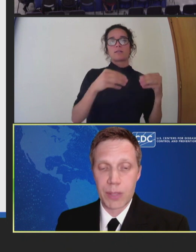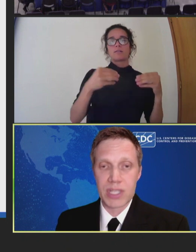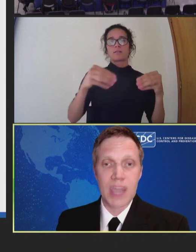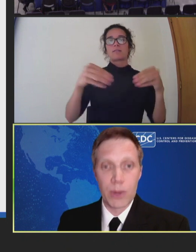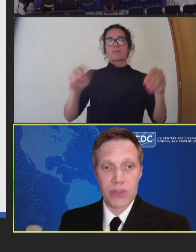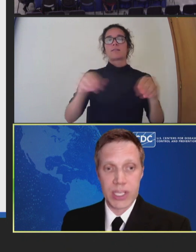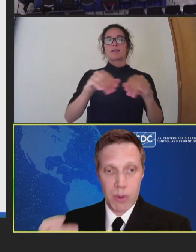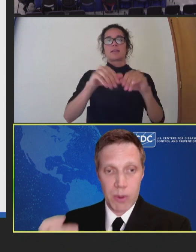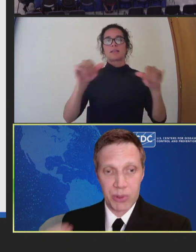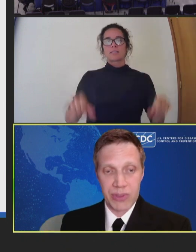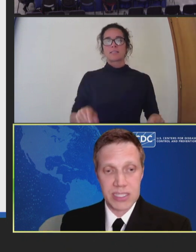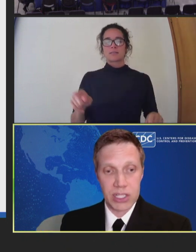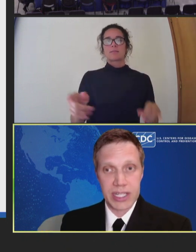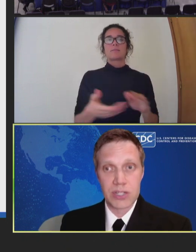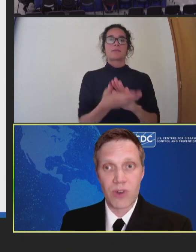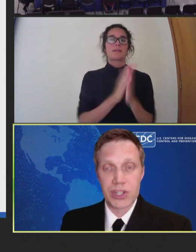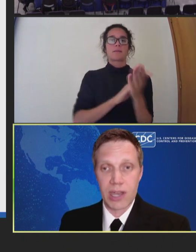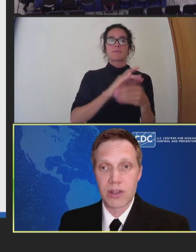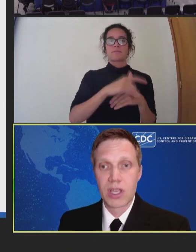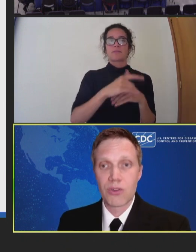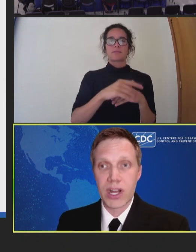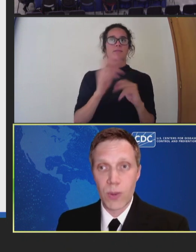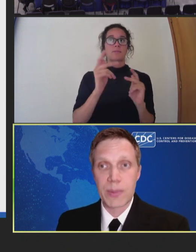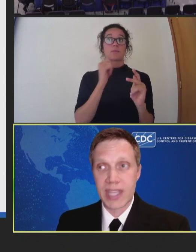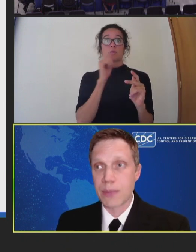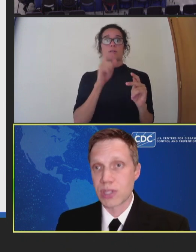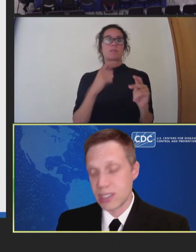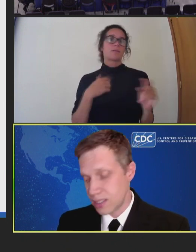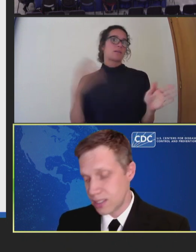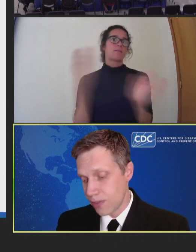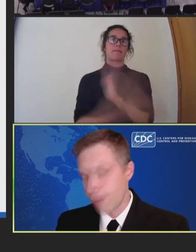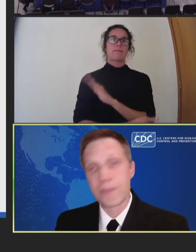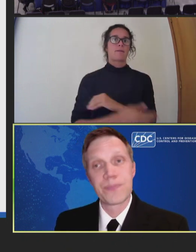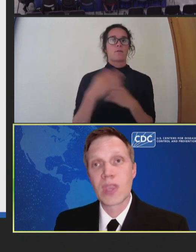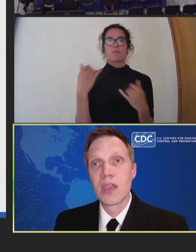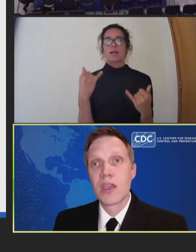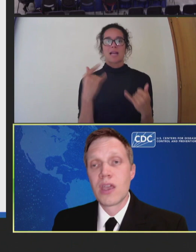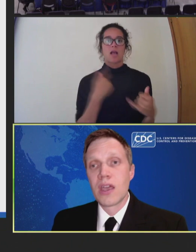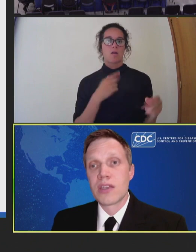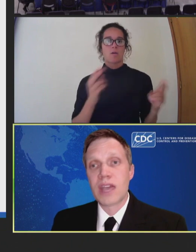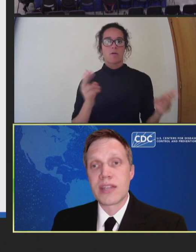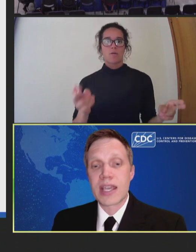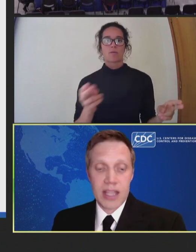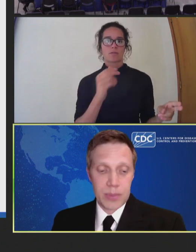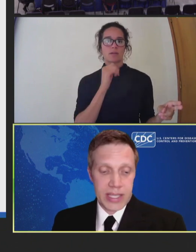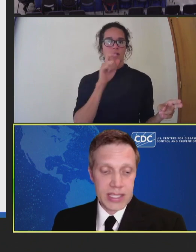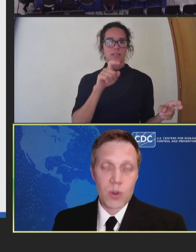It's not one of those things where people necessarily need to rush out right away, but they absolutely need to get them. Now, next slide, please.